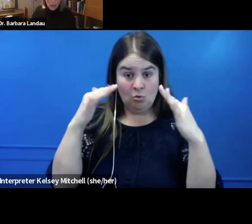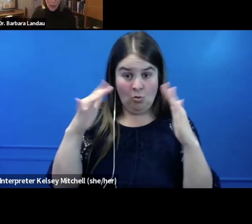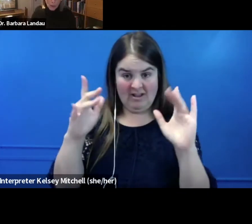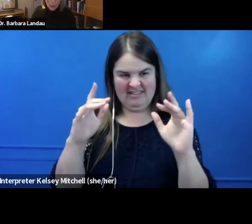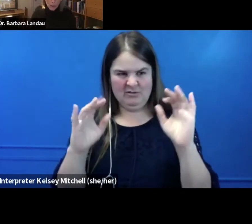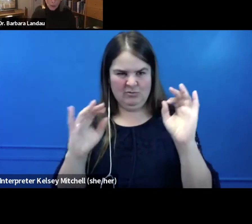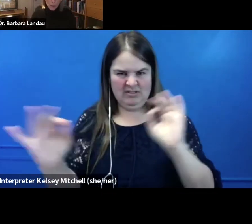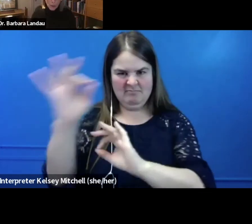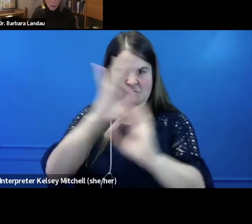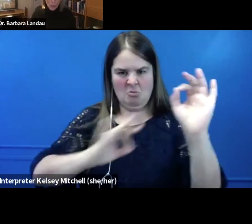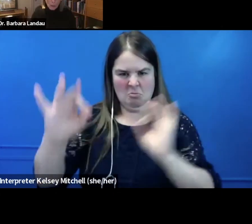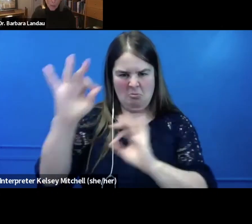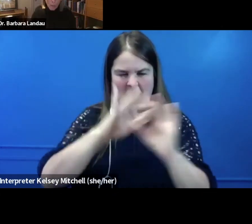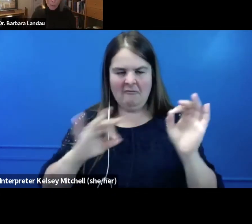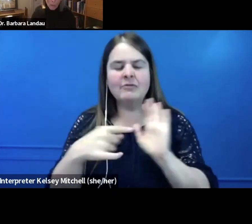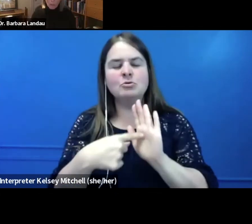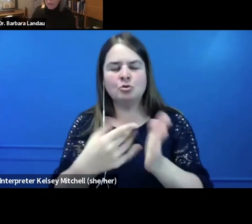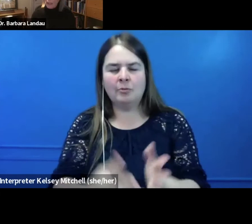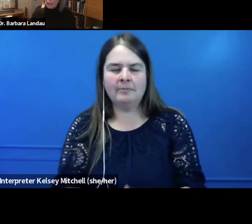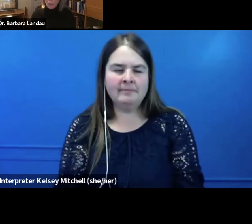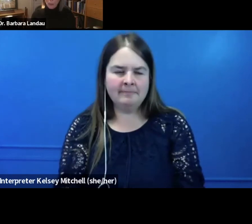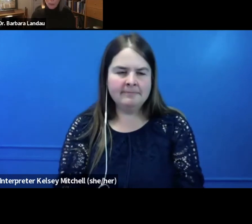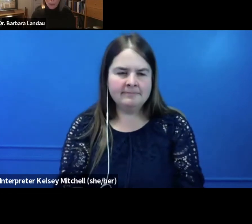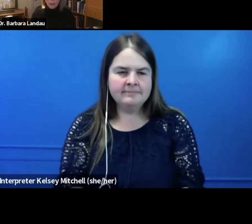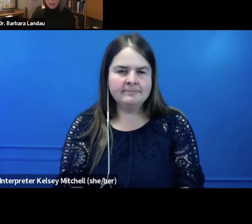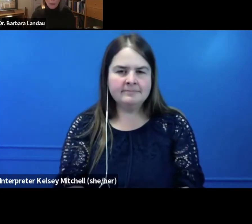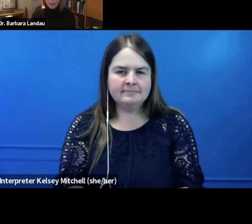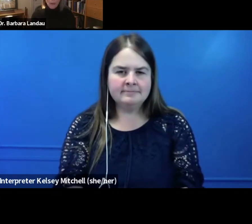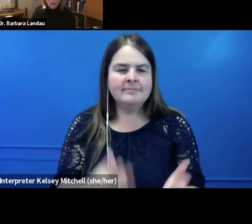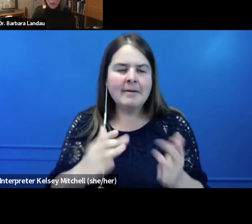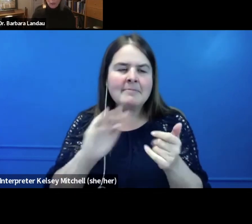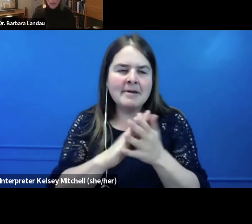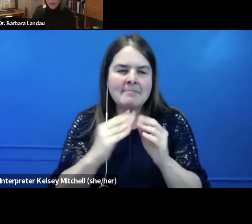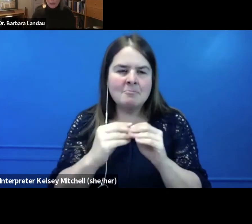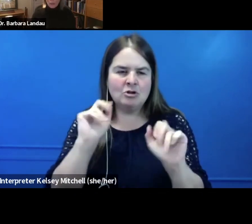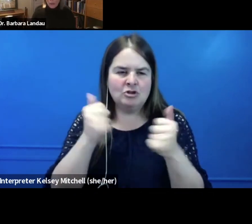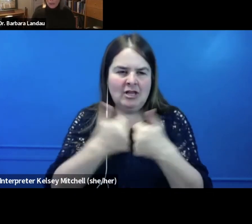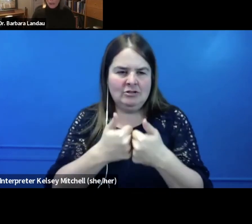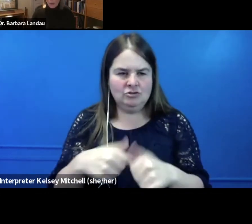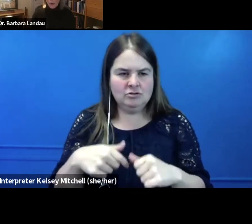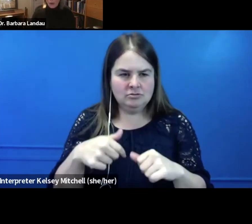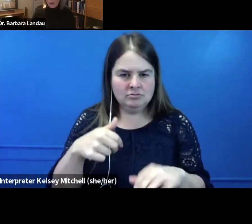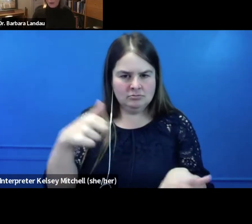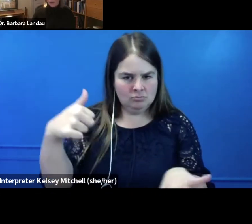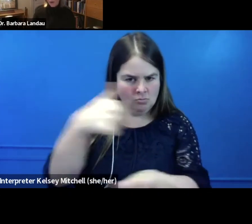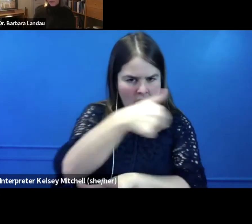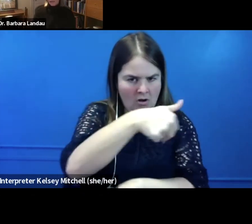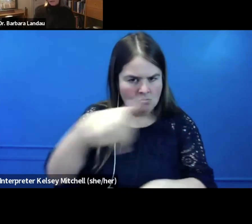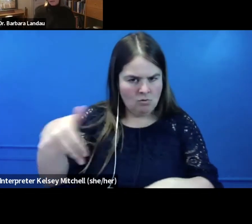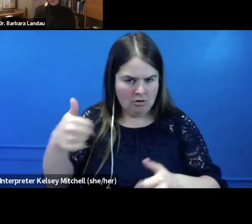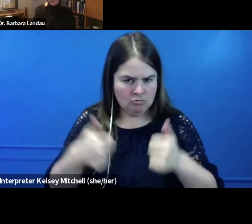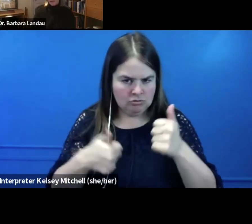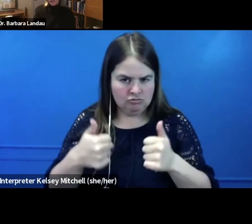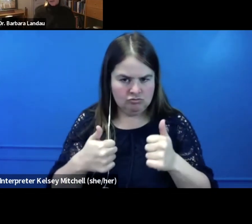see how you can do with this one it might get a little bit more difficult which way is the point light walker